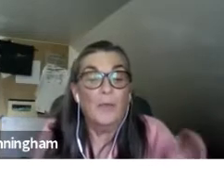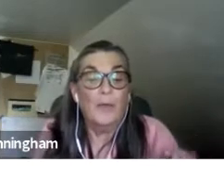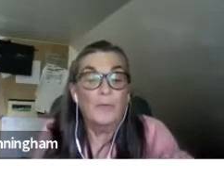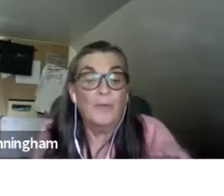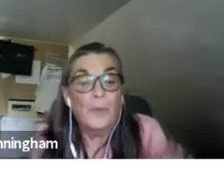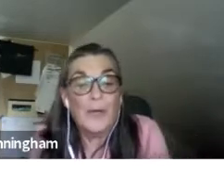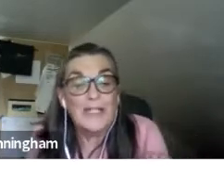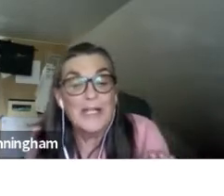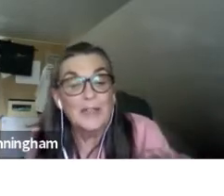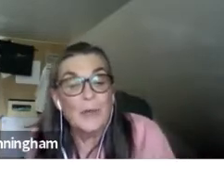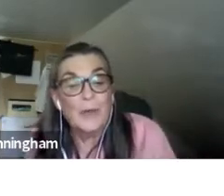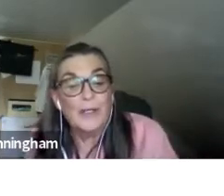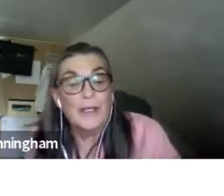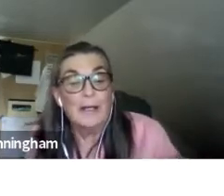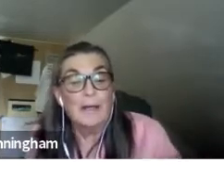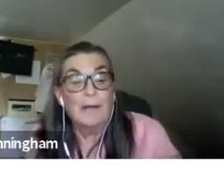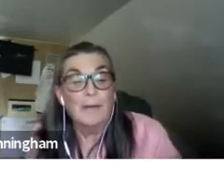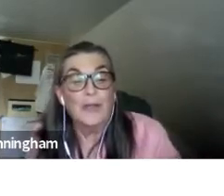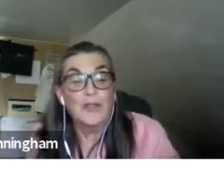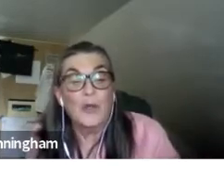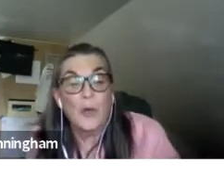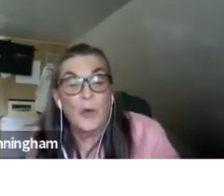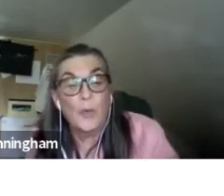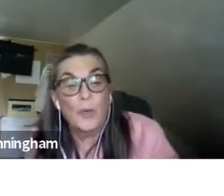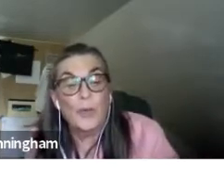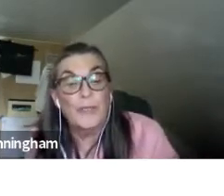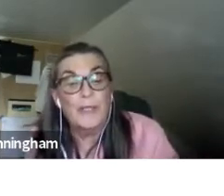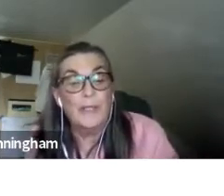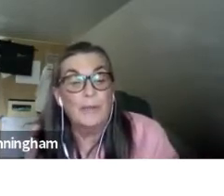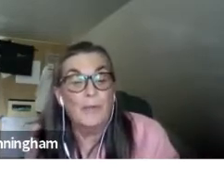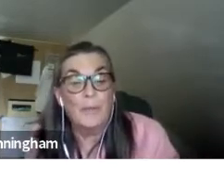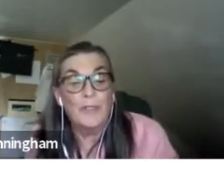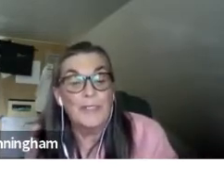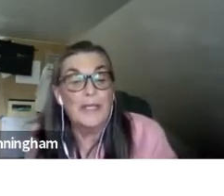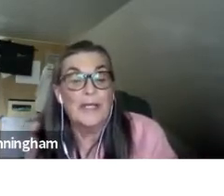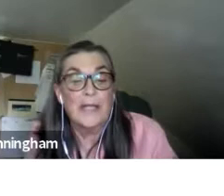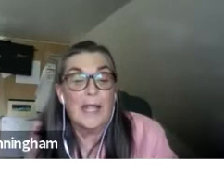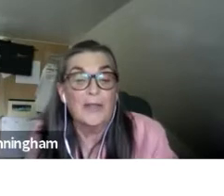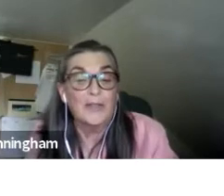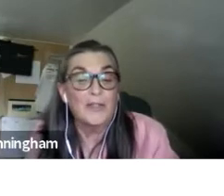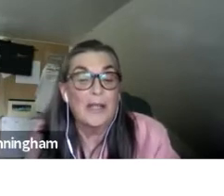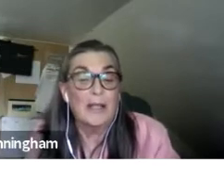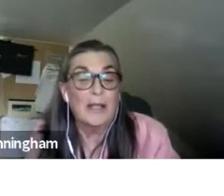for raised line drawing, a circle would be represented as a